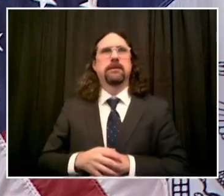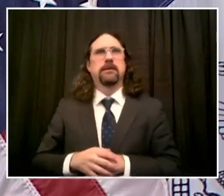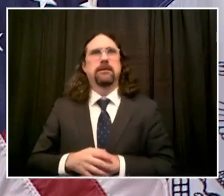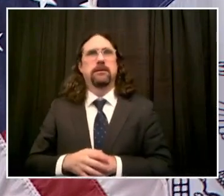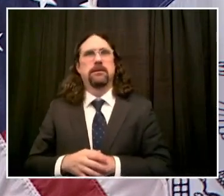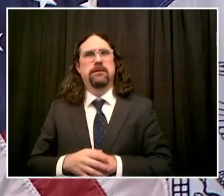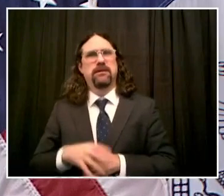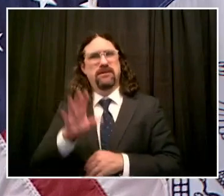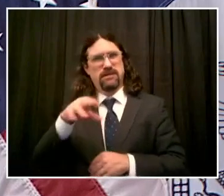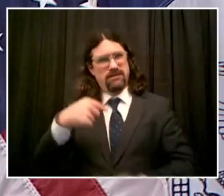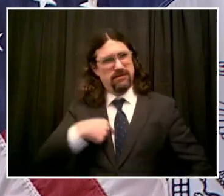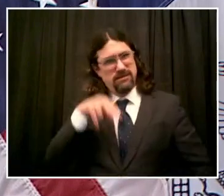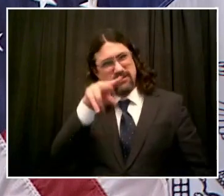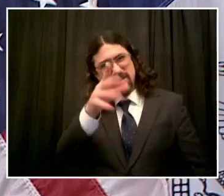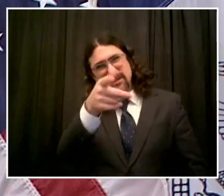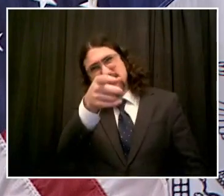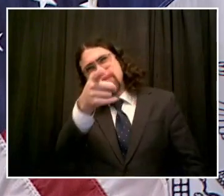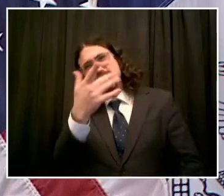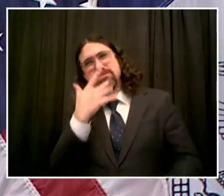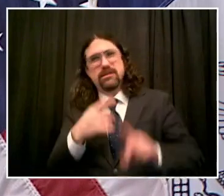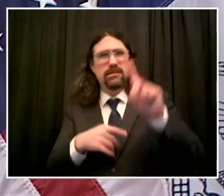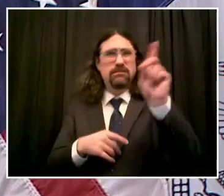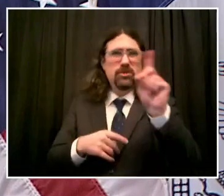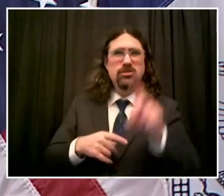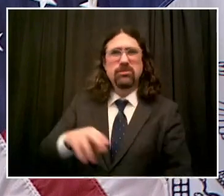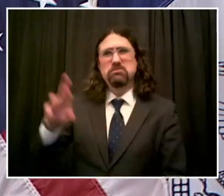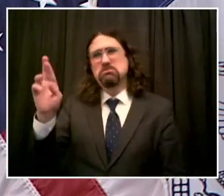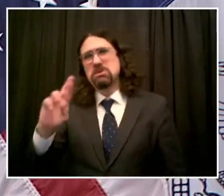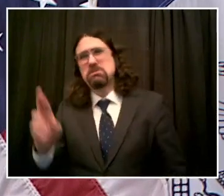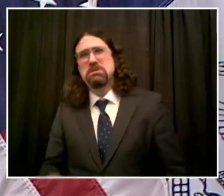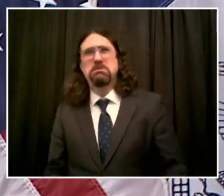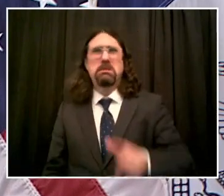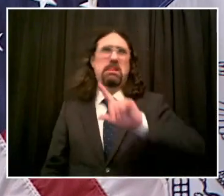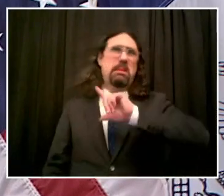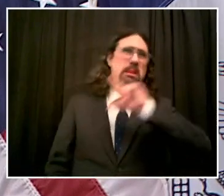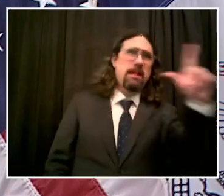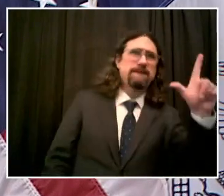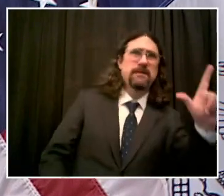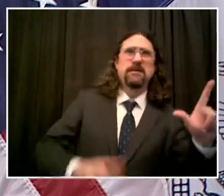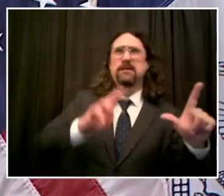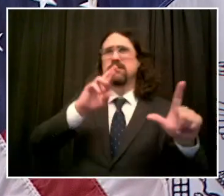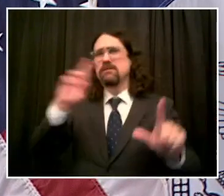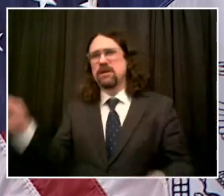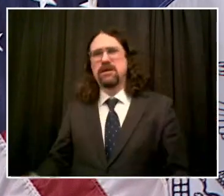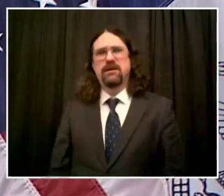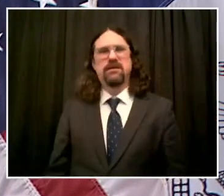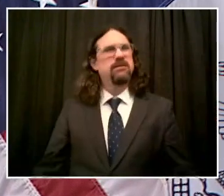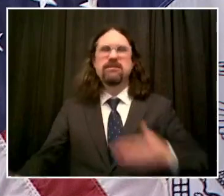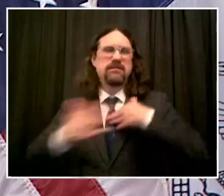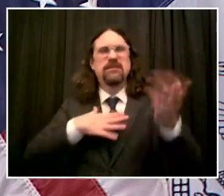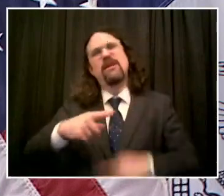OF THEM. I DON'T CARE IF THEY'RE LEFT, RIGHT, OR CENTER. I AM SICK OF